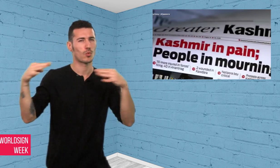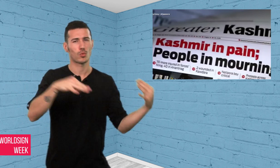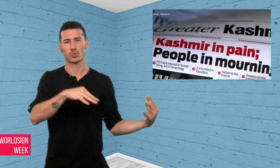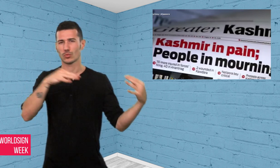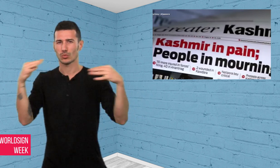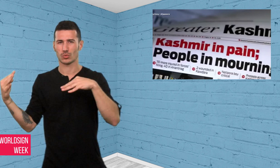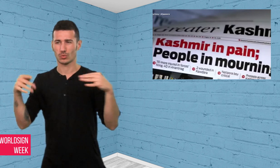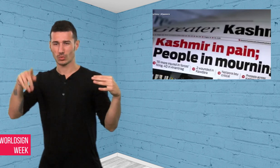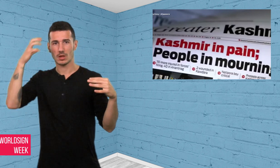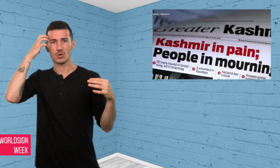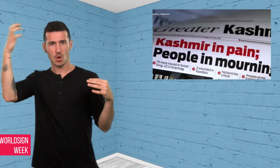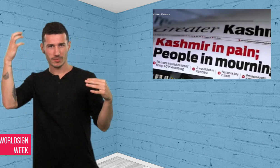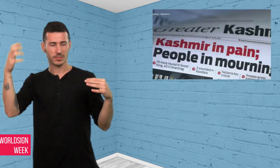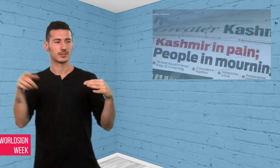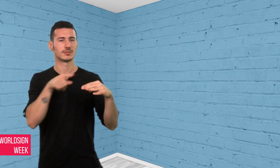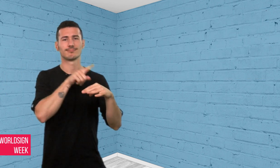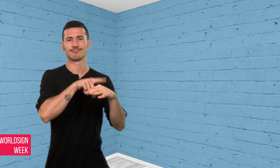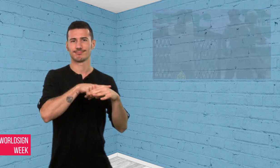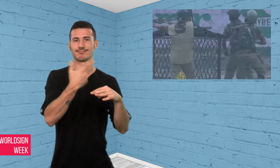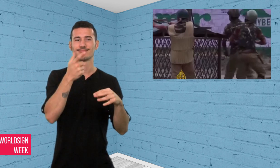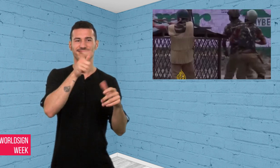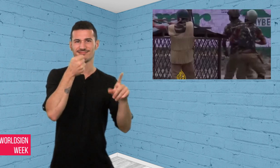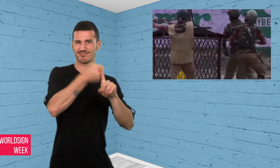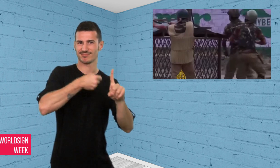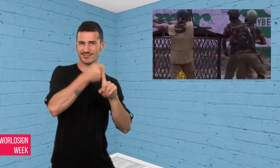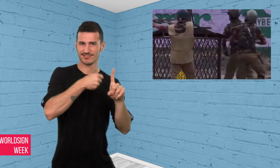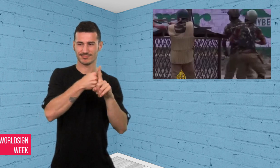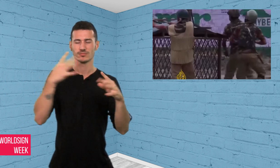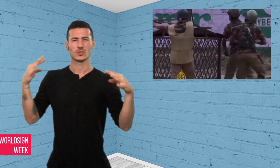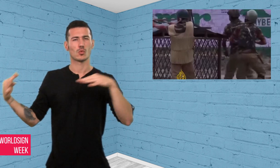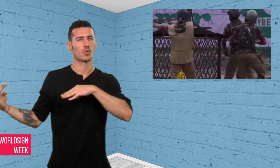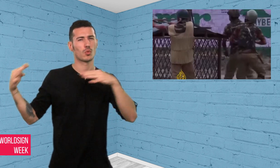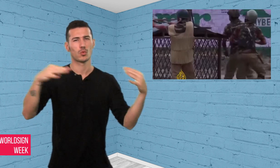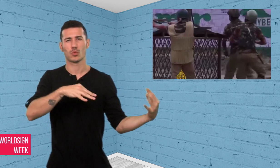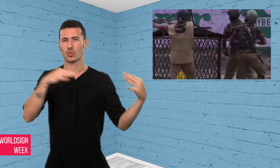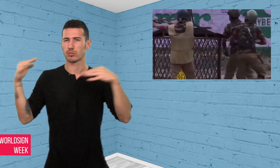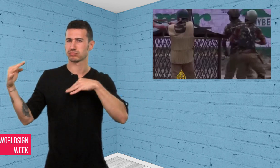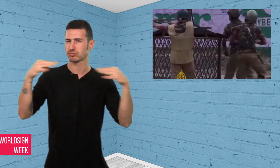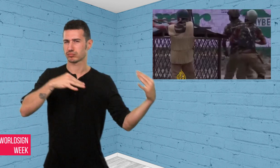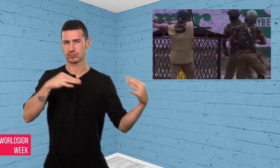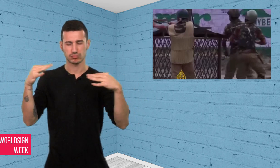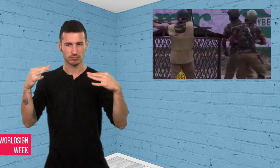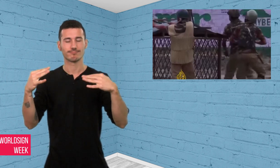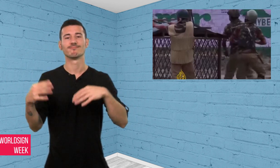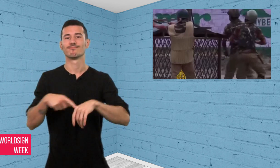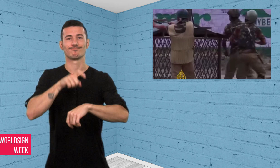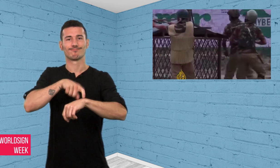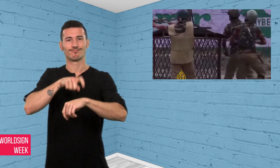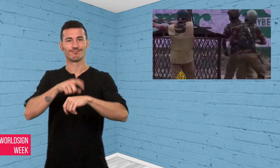Ever since, Kashmir has seen daily protests and